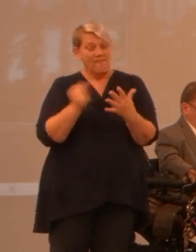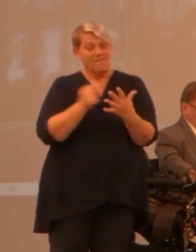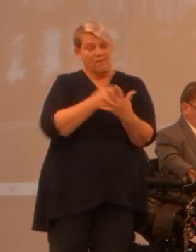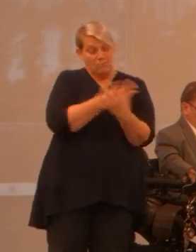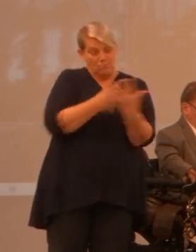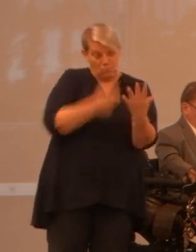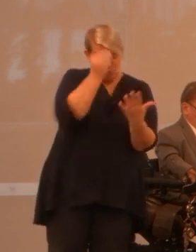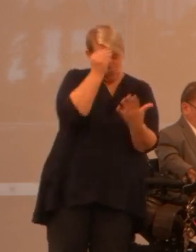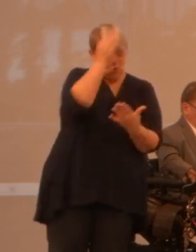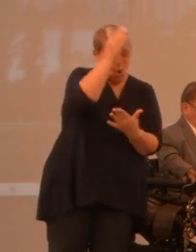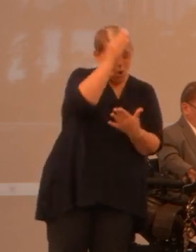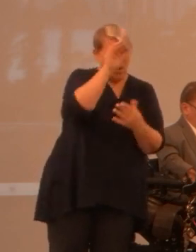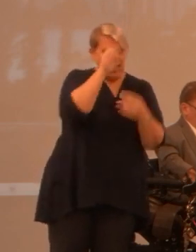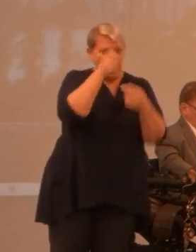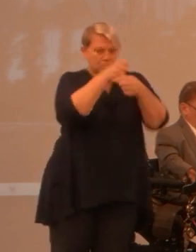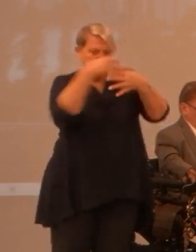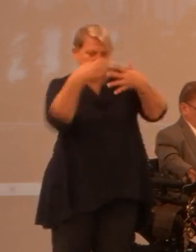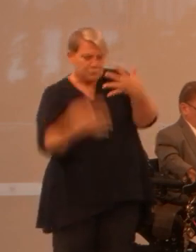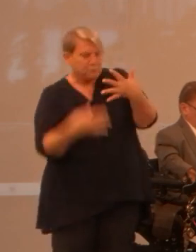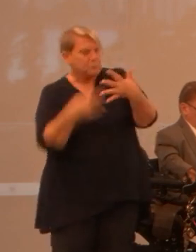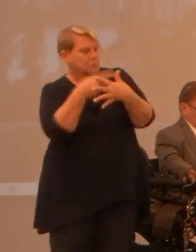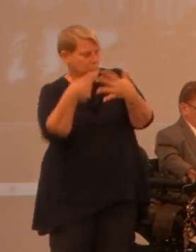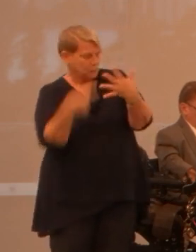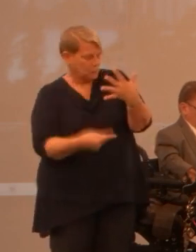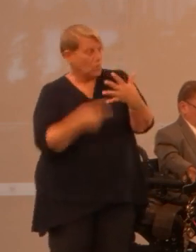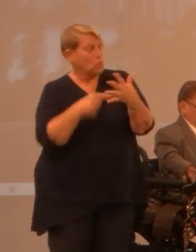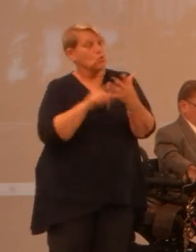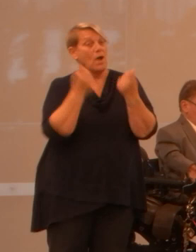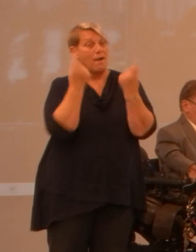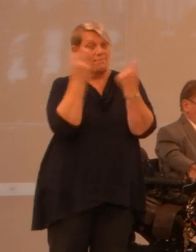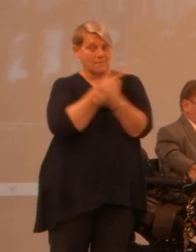that hopefully will help you understand. And the very first thing they teach about